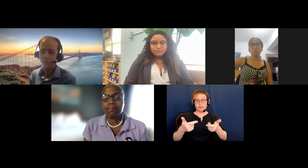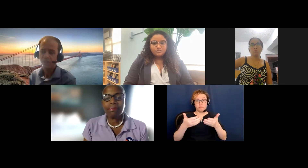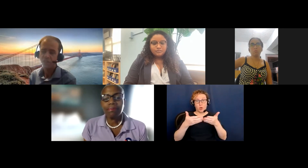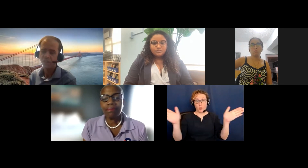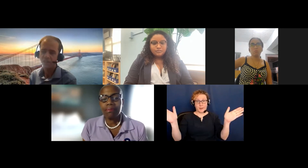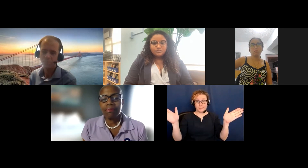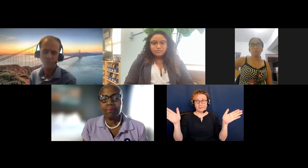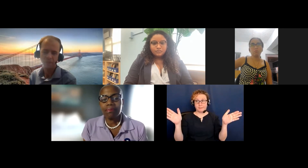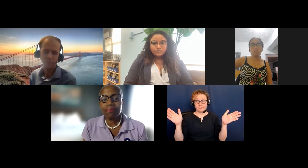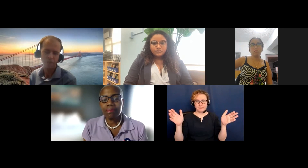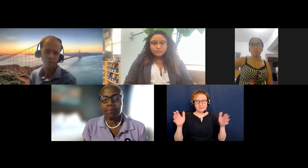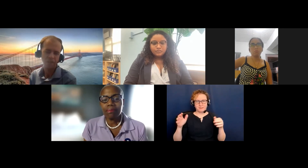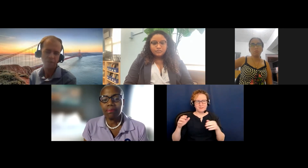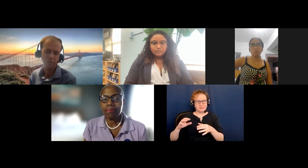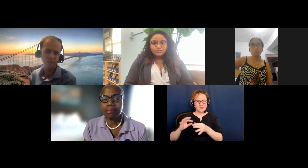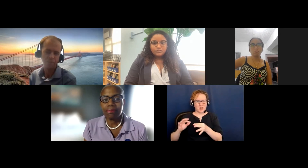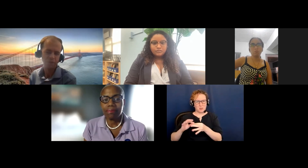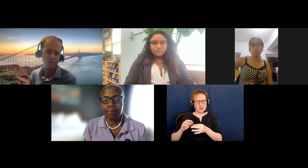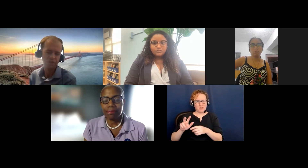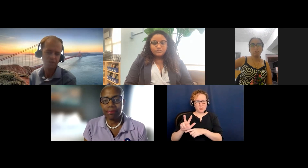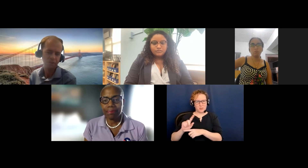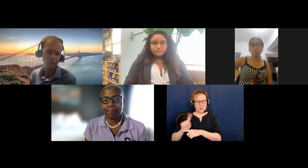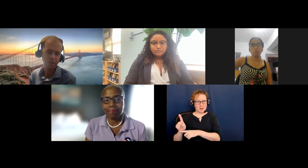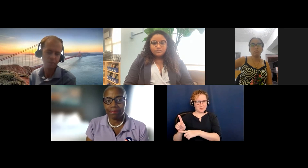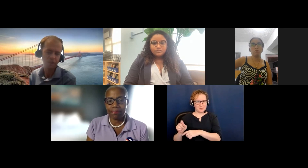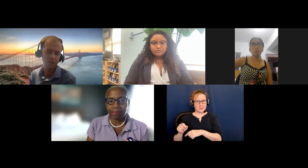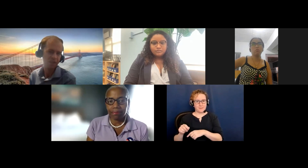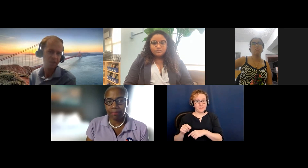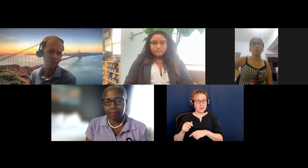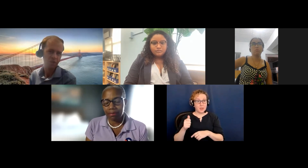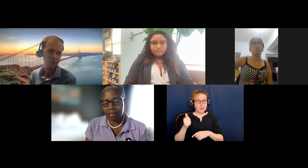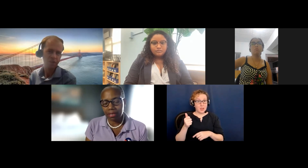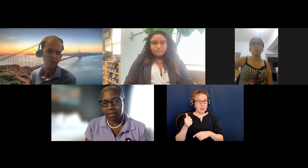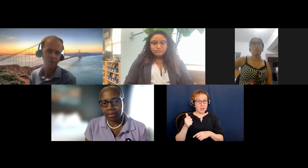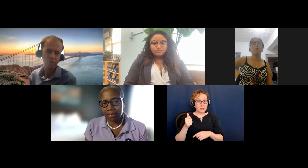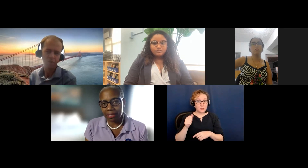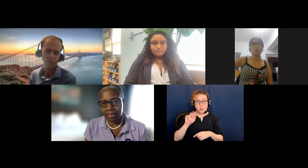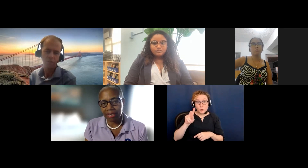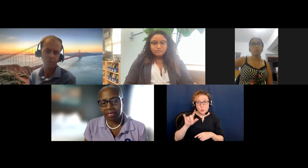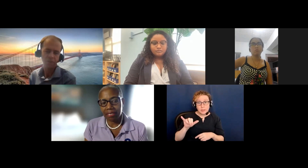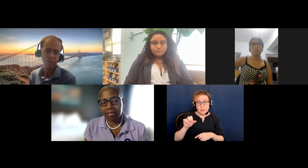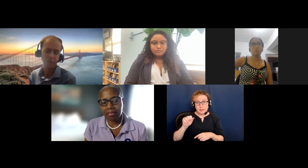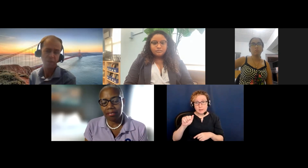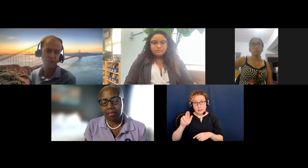in the chat yet. We are in the last three minutes, but Judy, Sara or Doris, do you have any